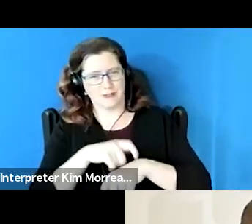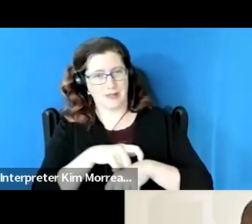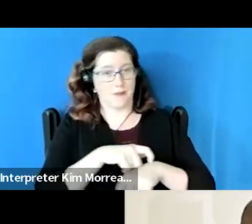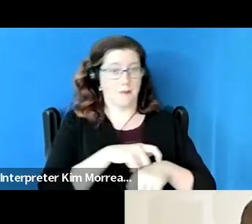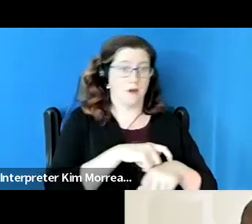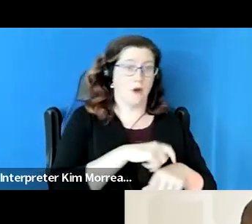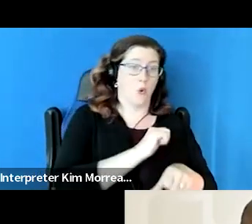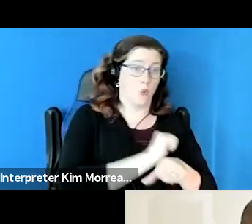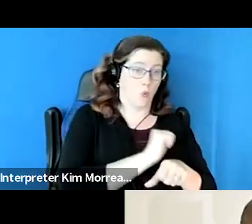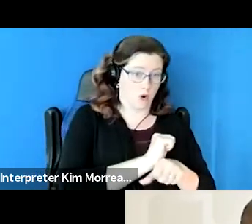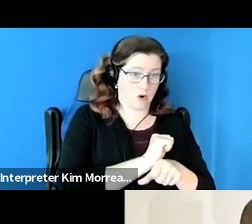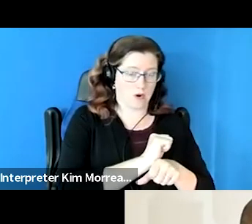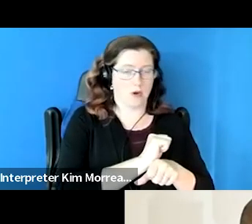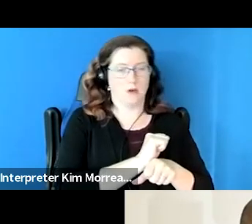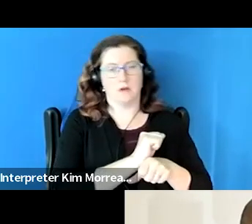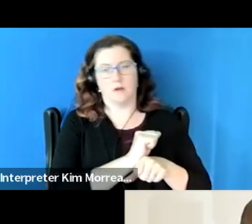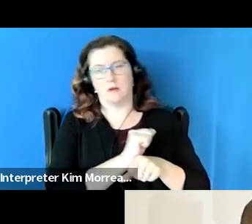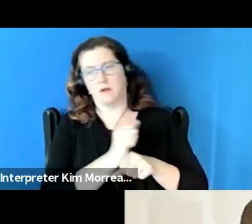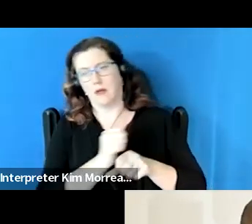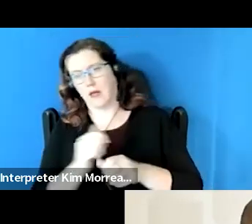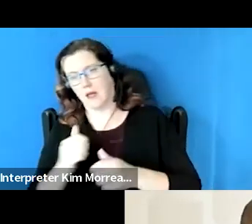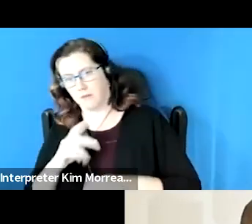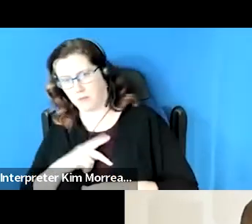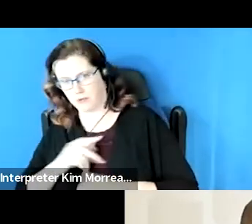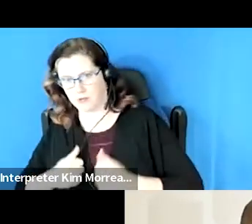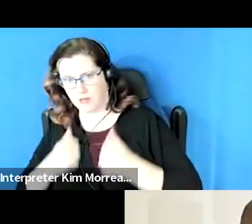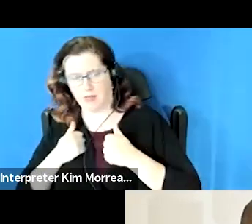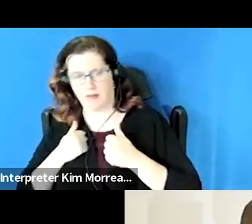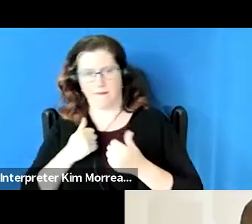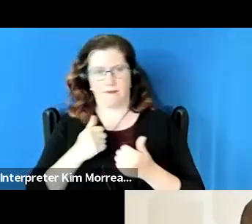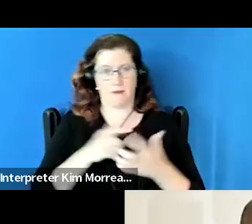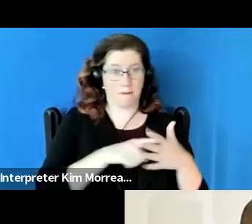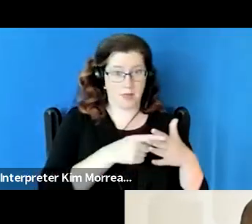So thinking about like, when does your workday begin and end, and then when does it,